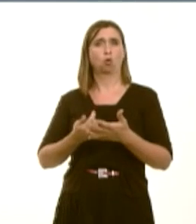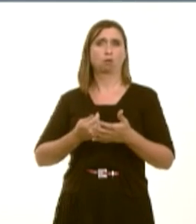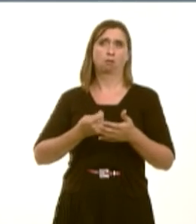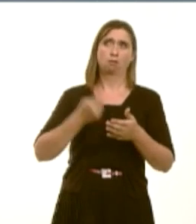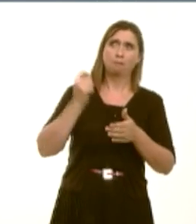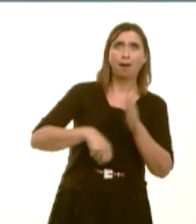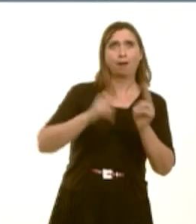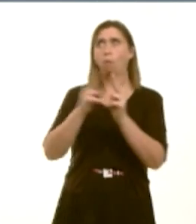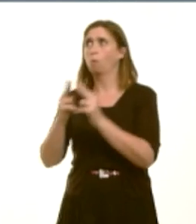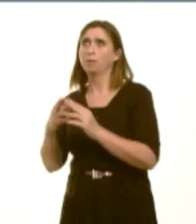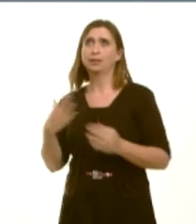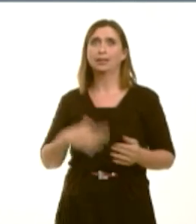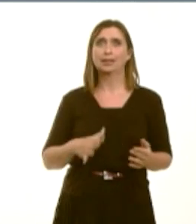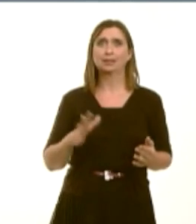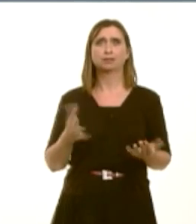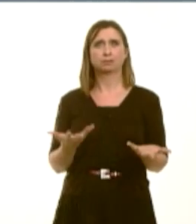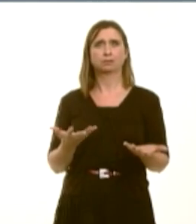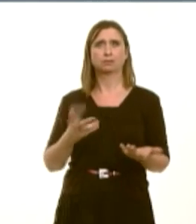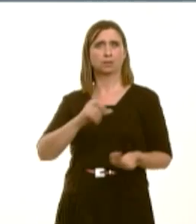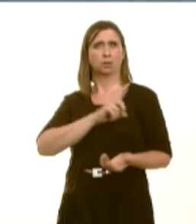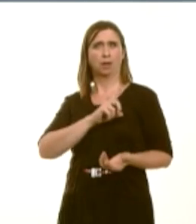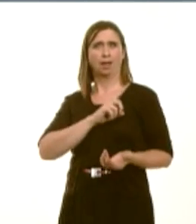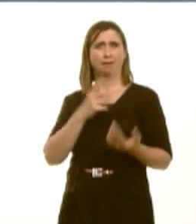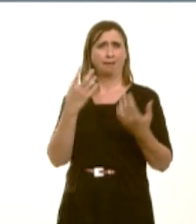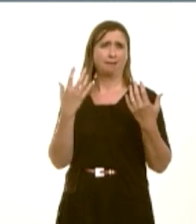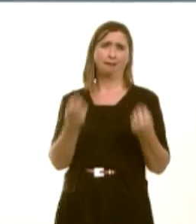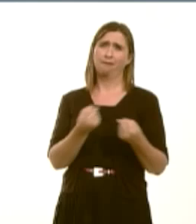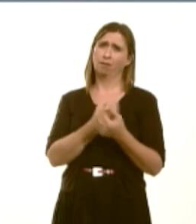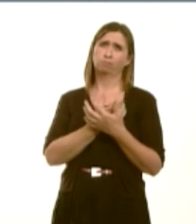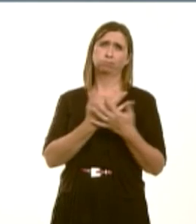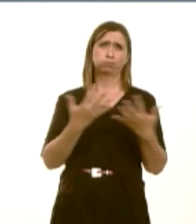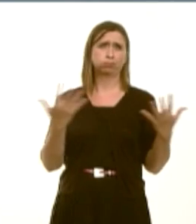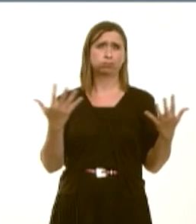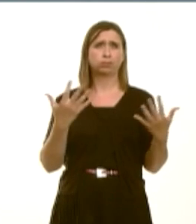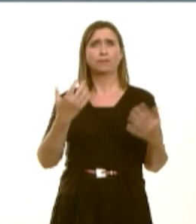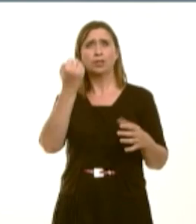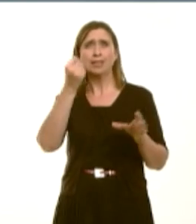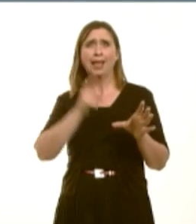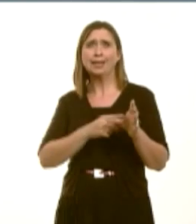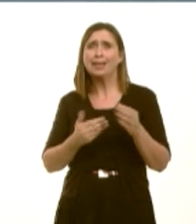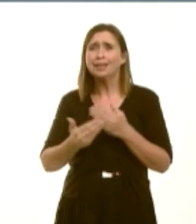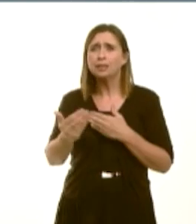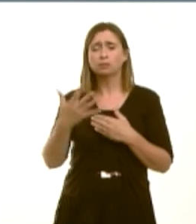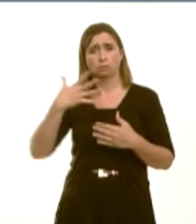in Wales aspiring to own their own home within 10 years, what steps are you taking to ensure